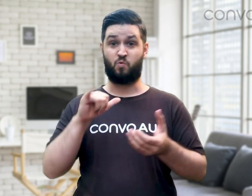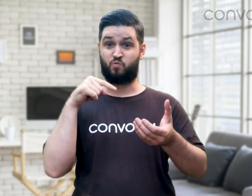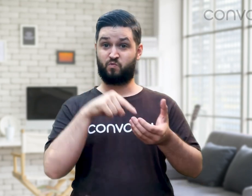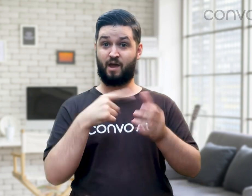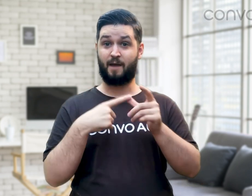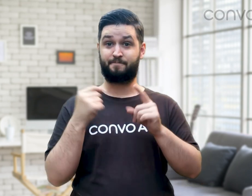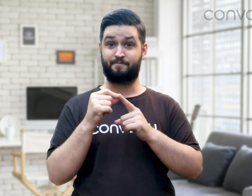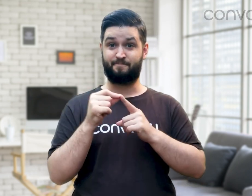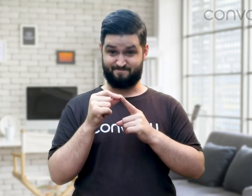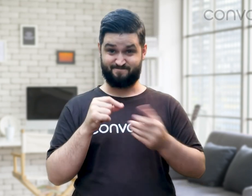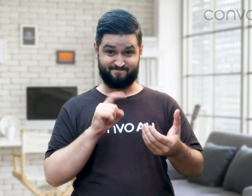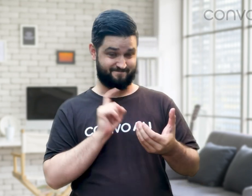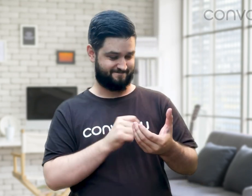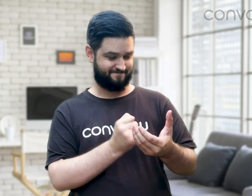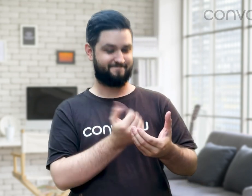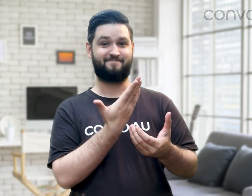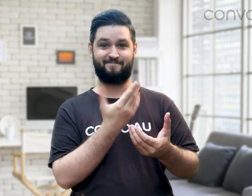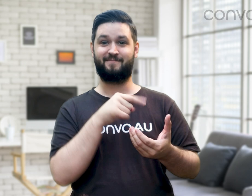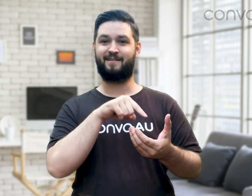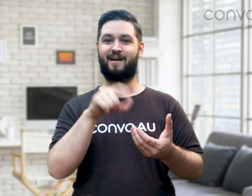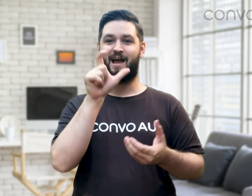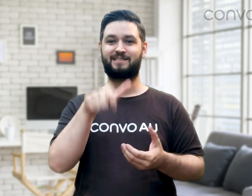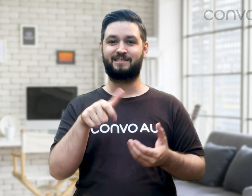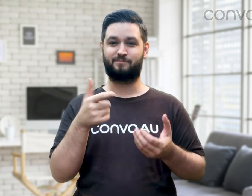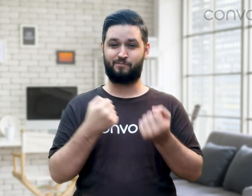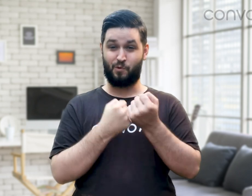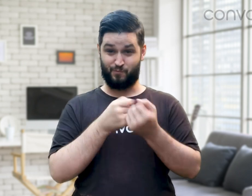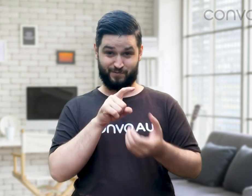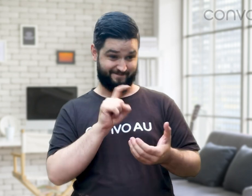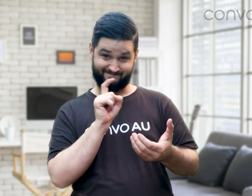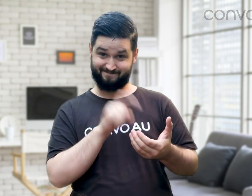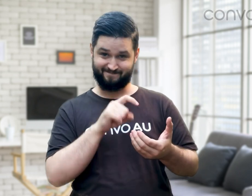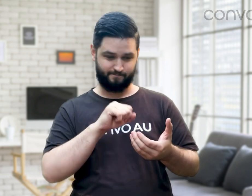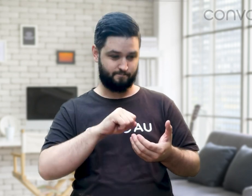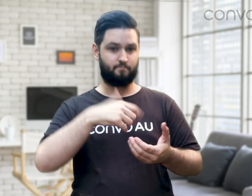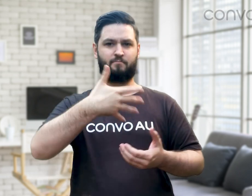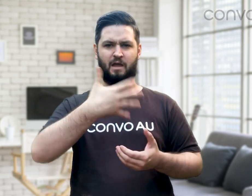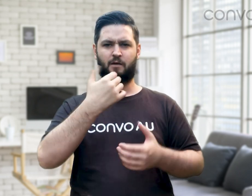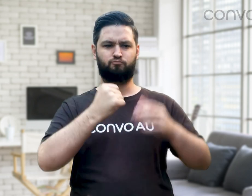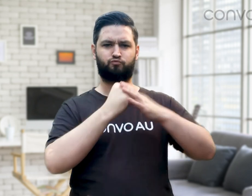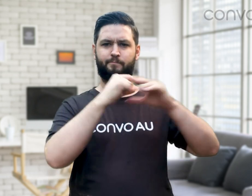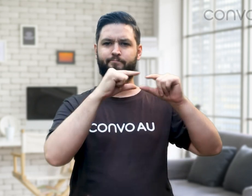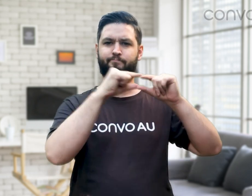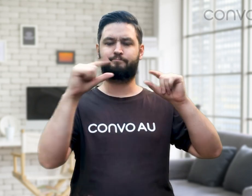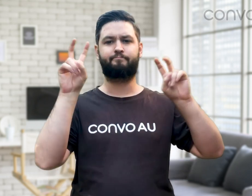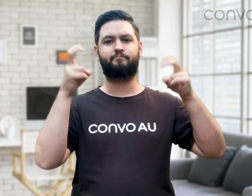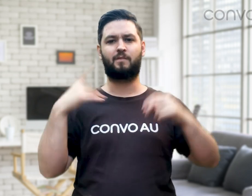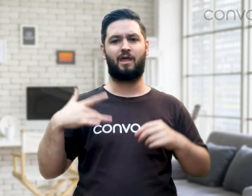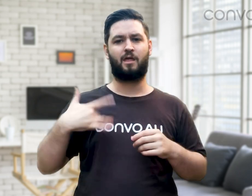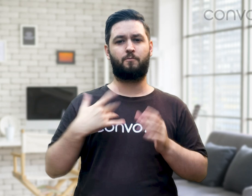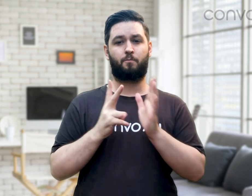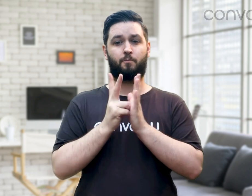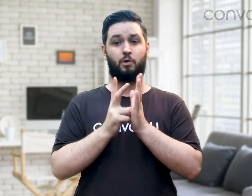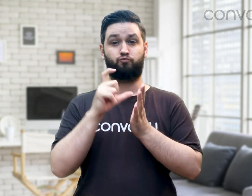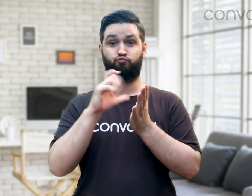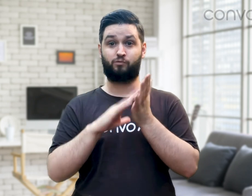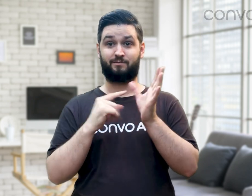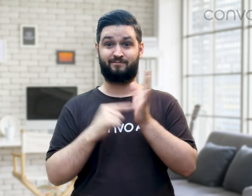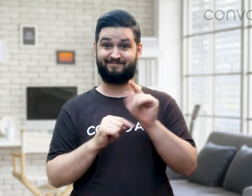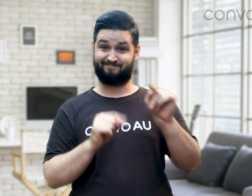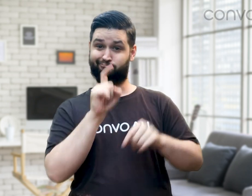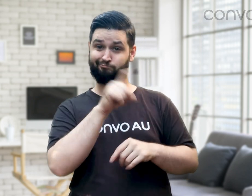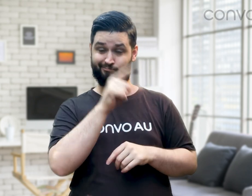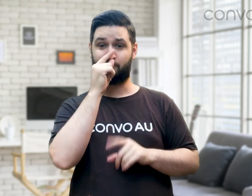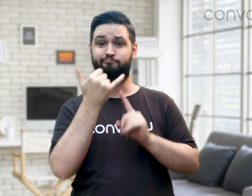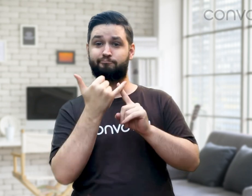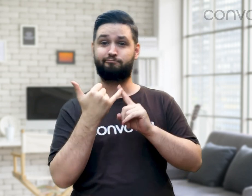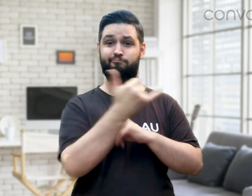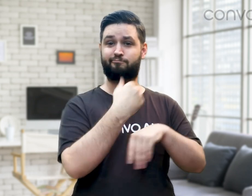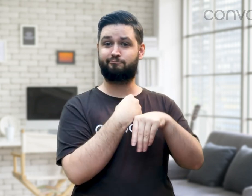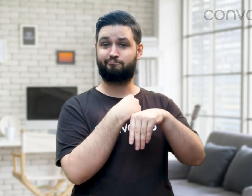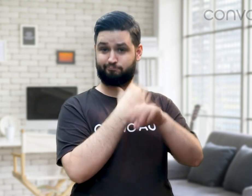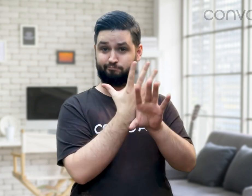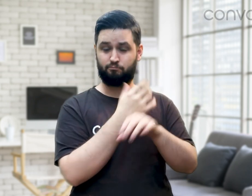or via the app by selecting “Live video chat” under the “Customer Support” section.